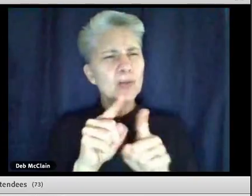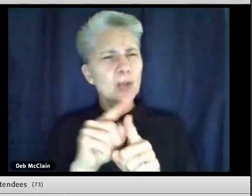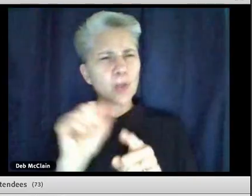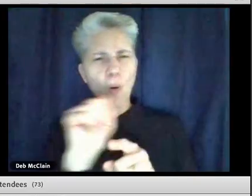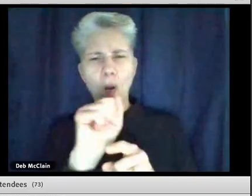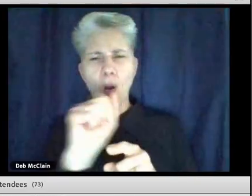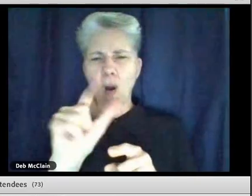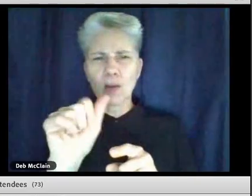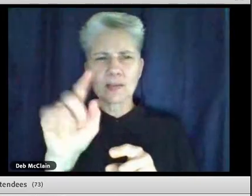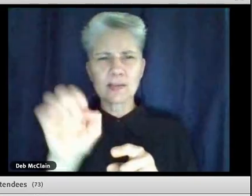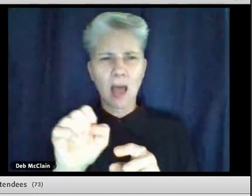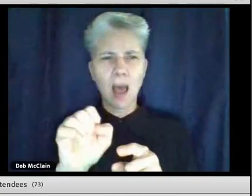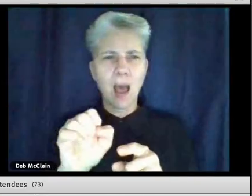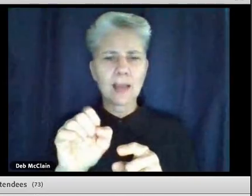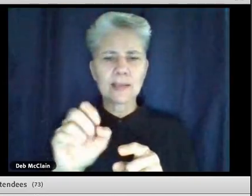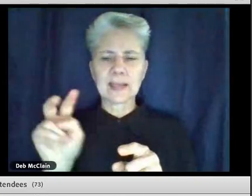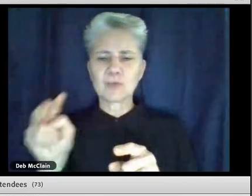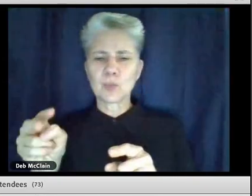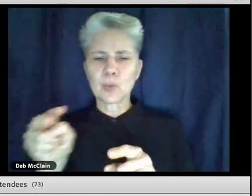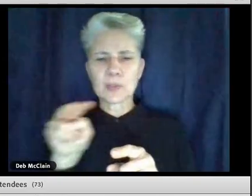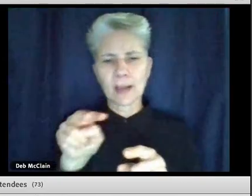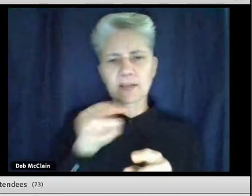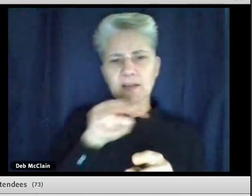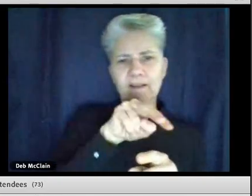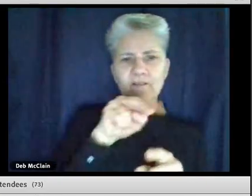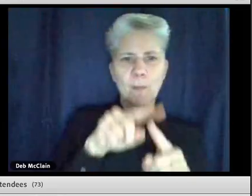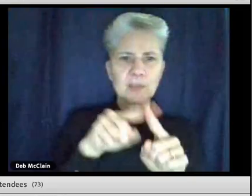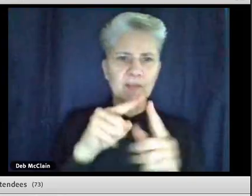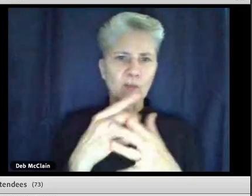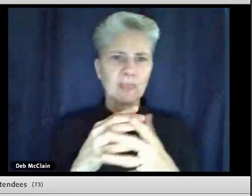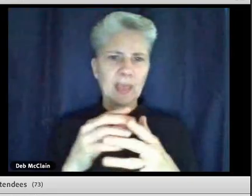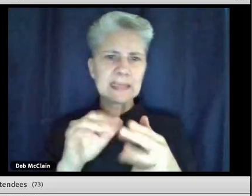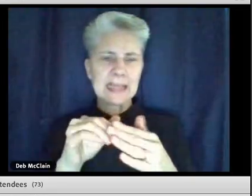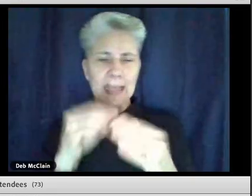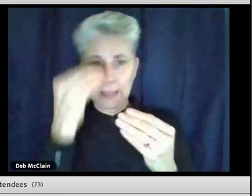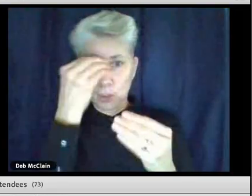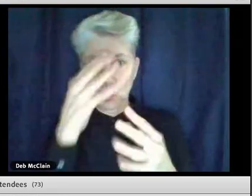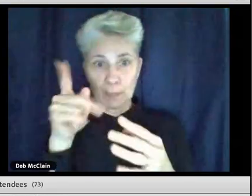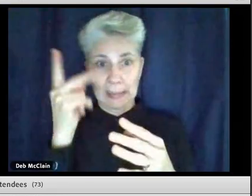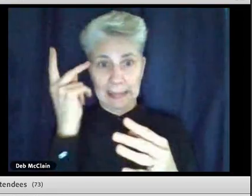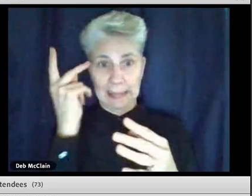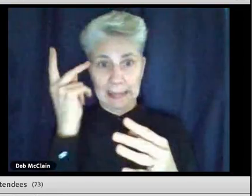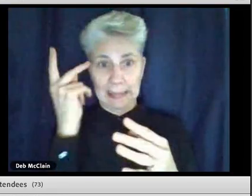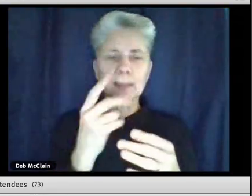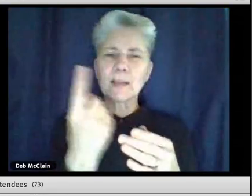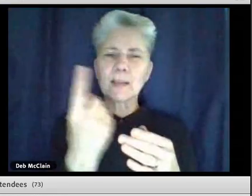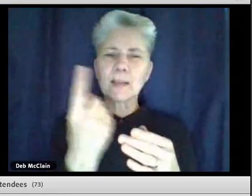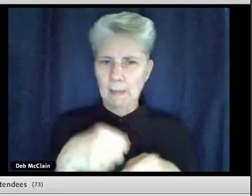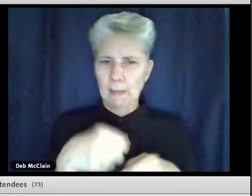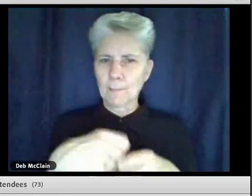There's also AllSides, which gives you the perspective from the left, the center and the right on different things